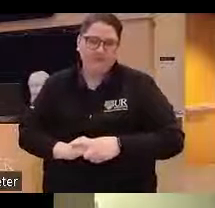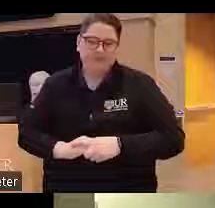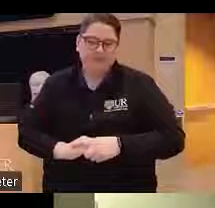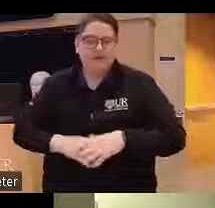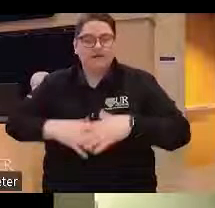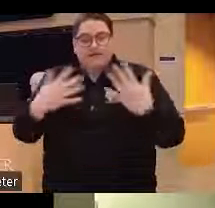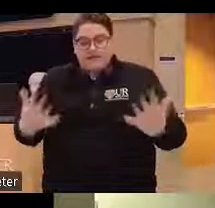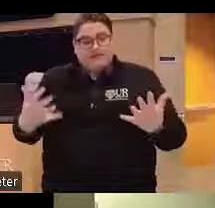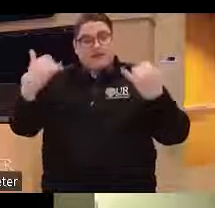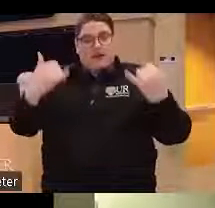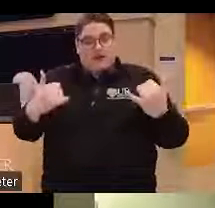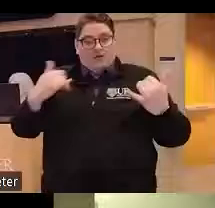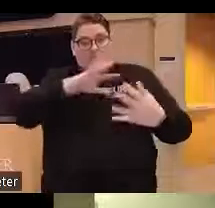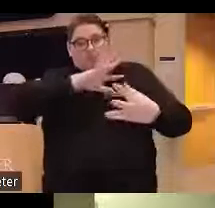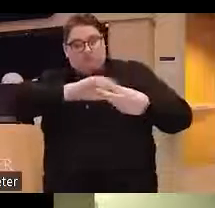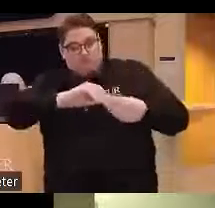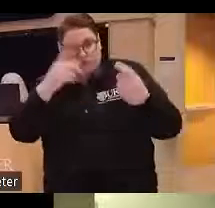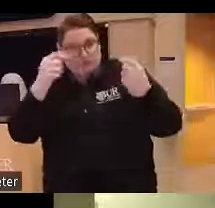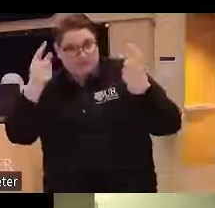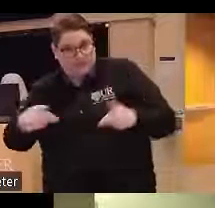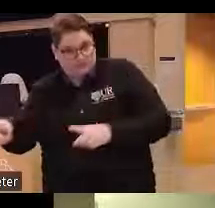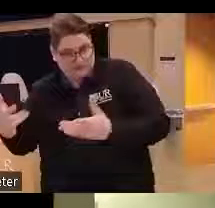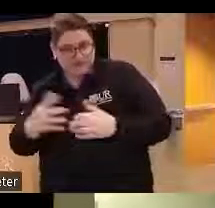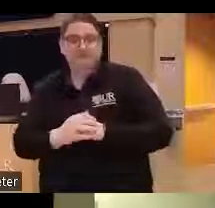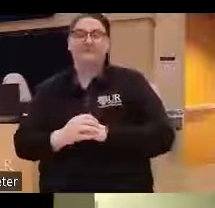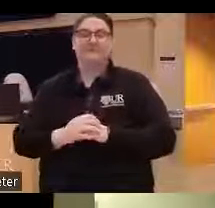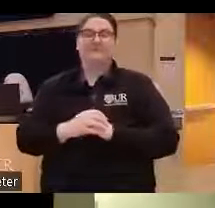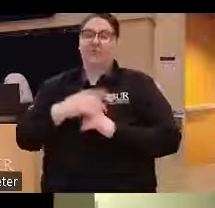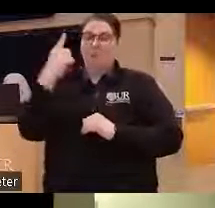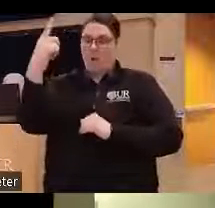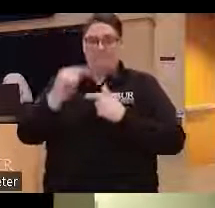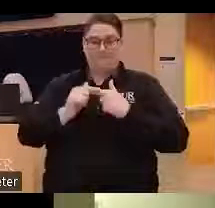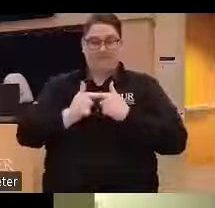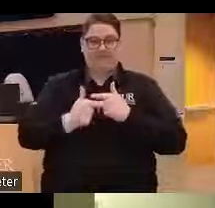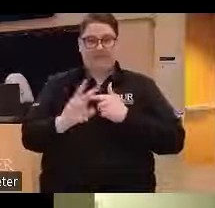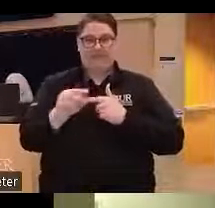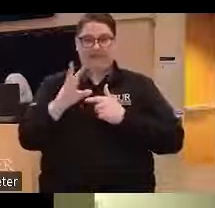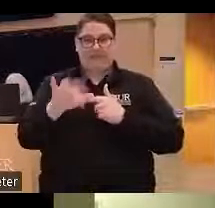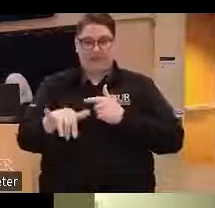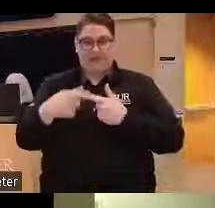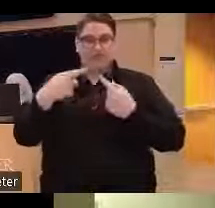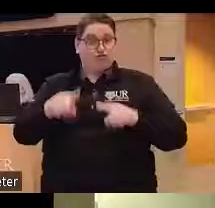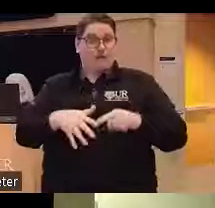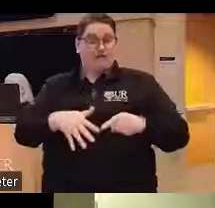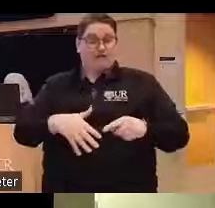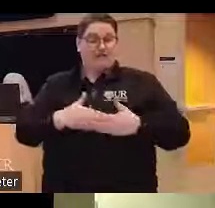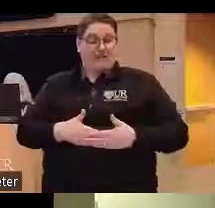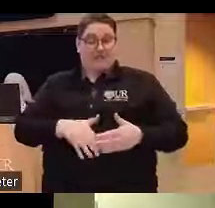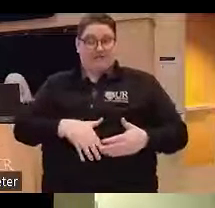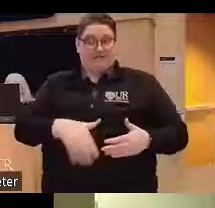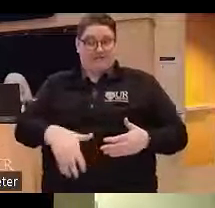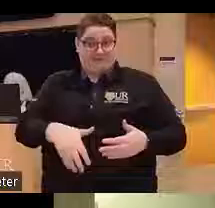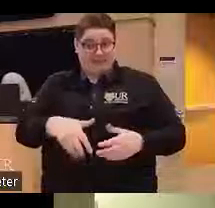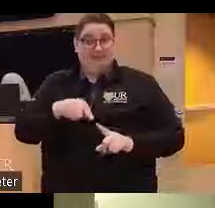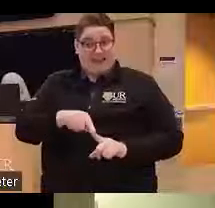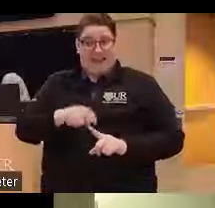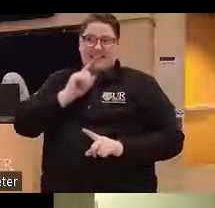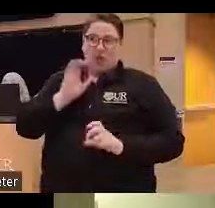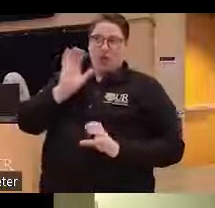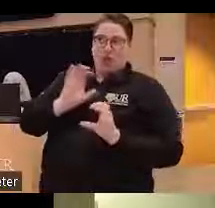so an evolved pathway during fetal development is looking for signals that it's an adverse time to